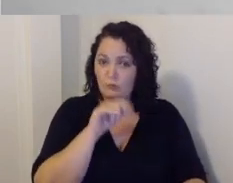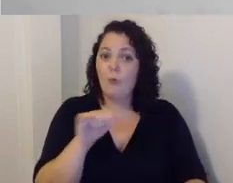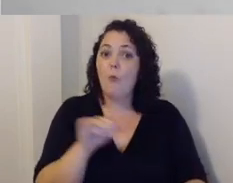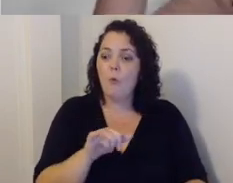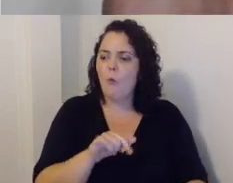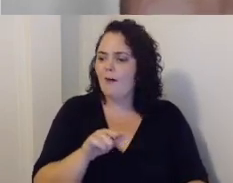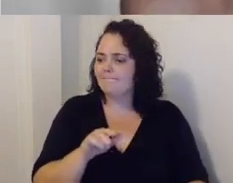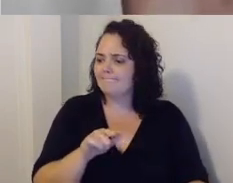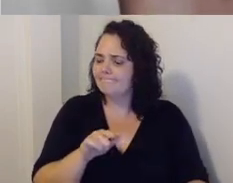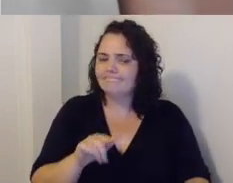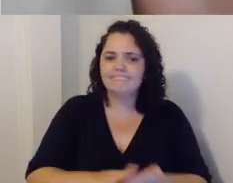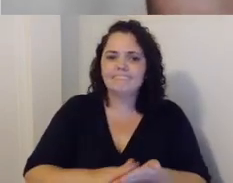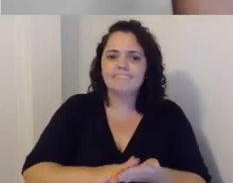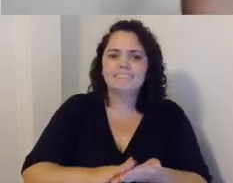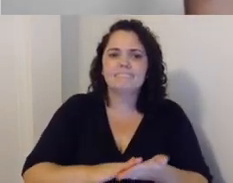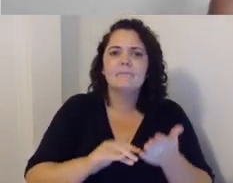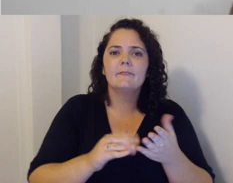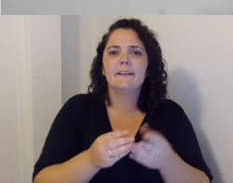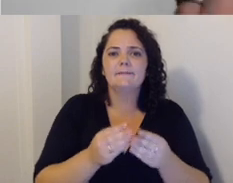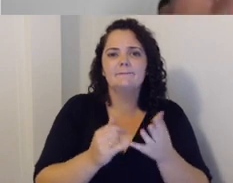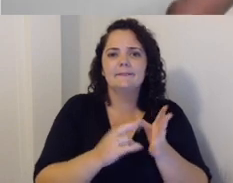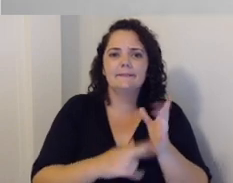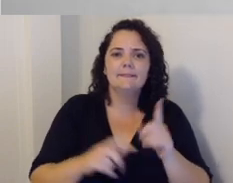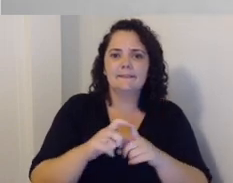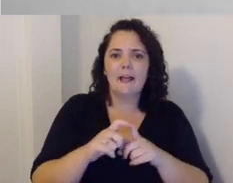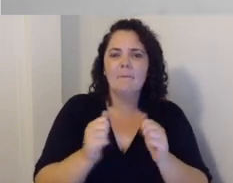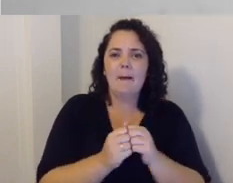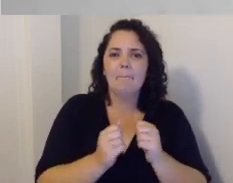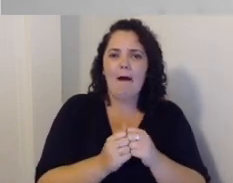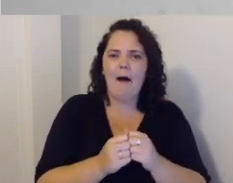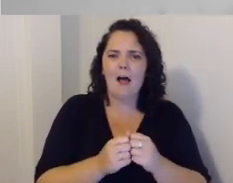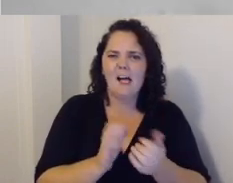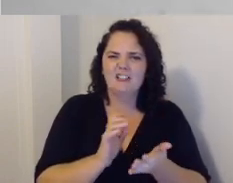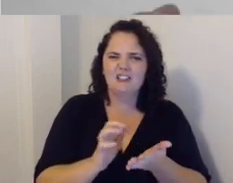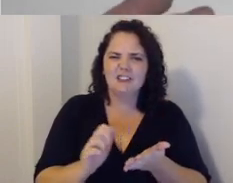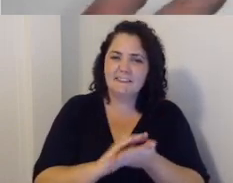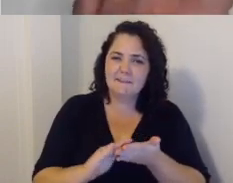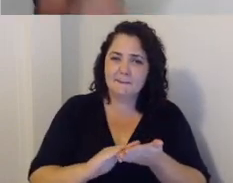take a piece of sandpaper and sand them and grind them to make some powder and then I'll take that